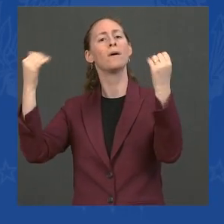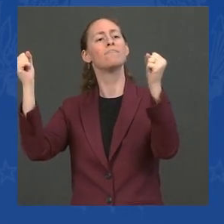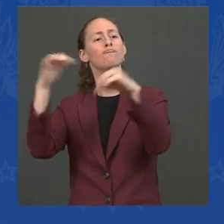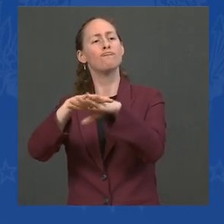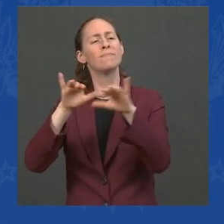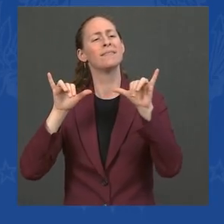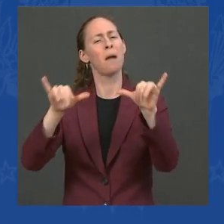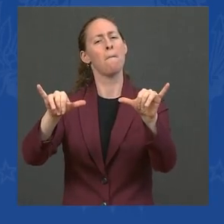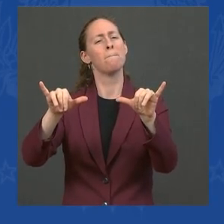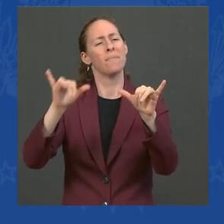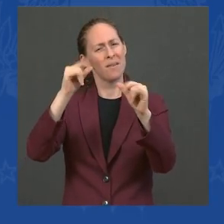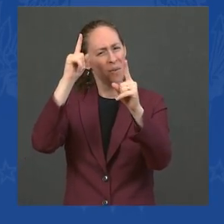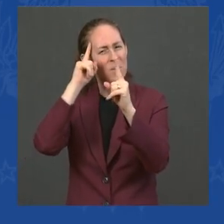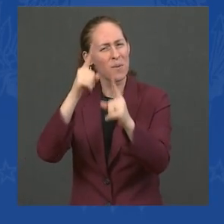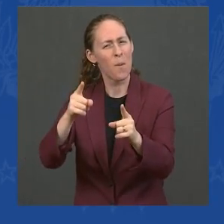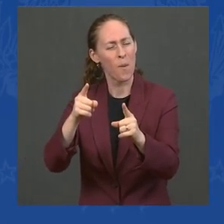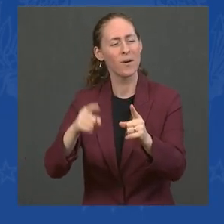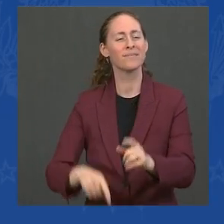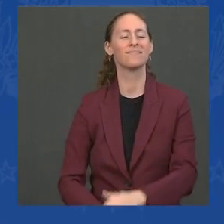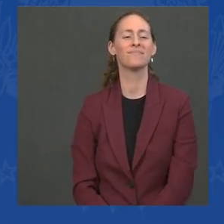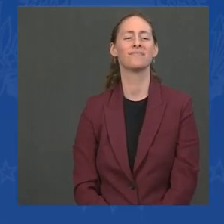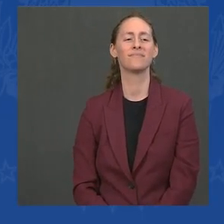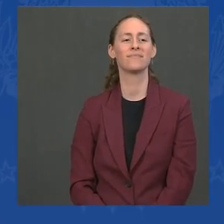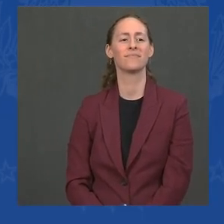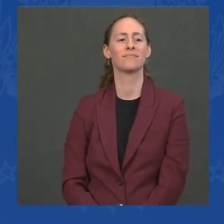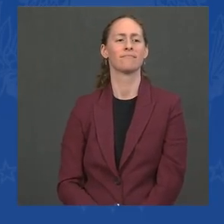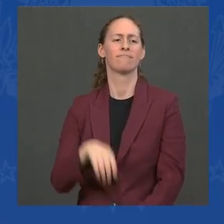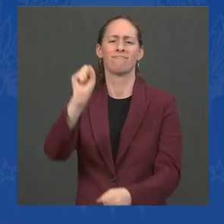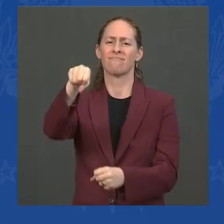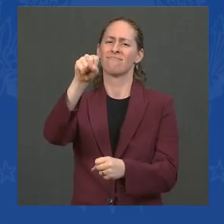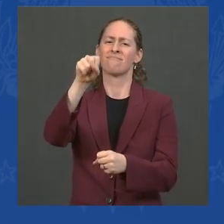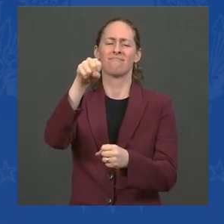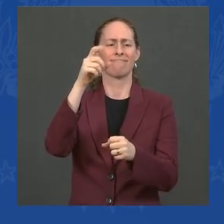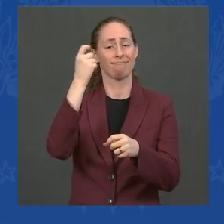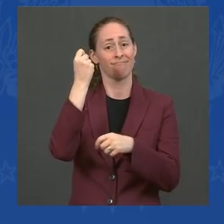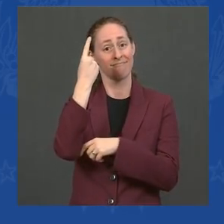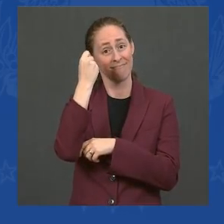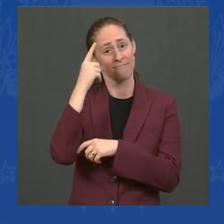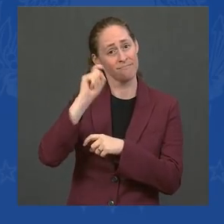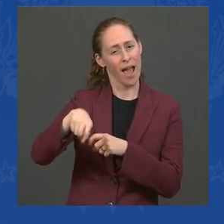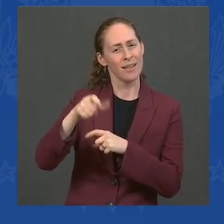And although millions more need to do their part, thanks to the president's leadership